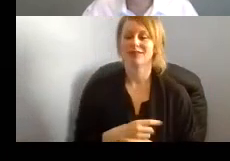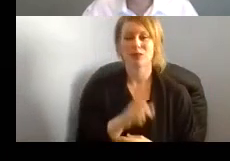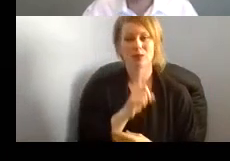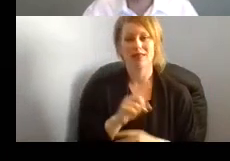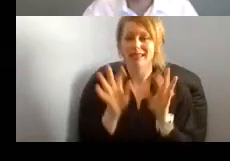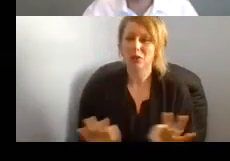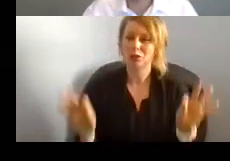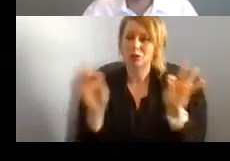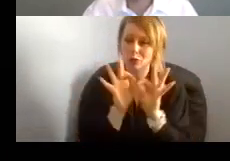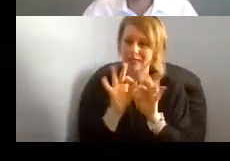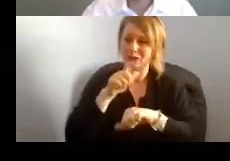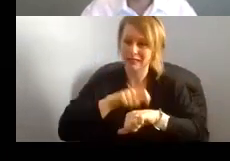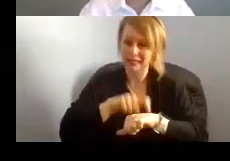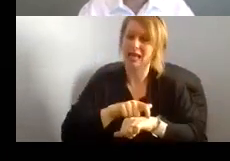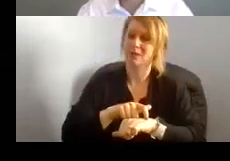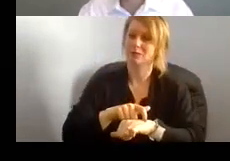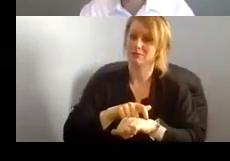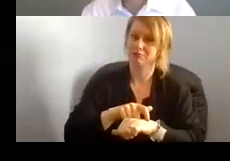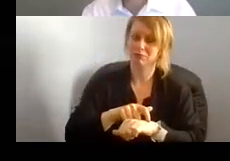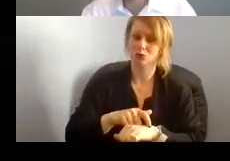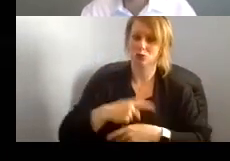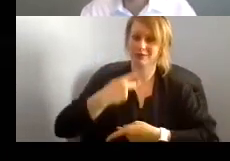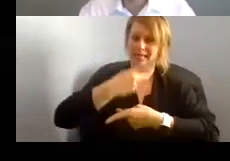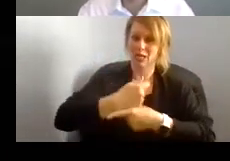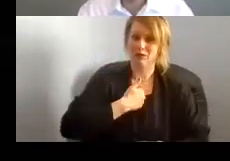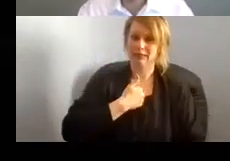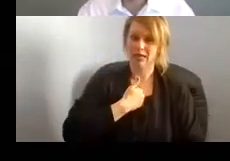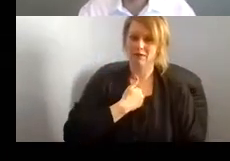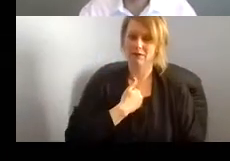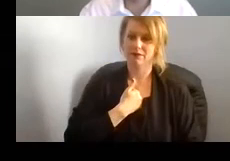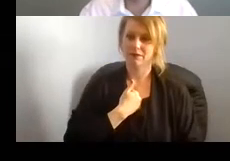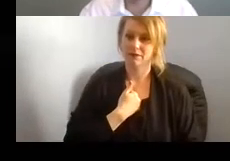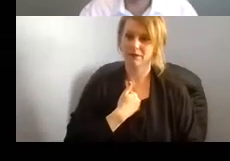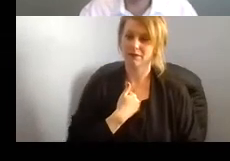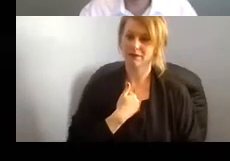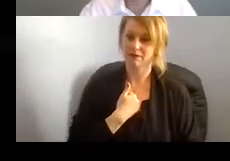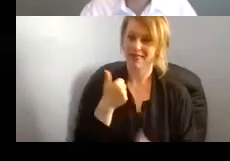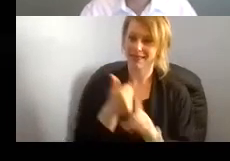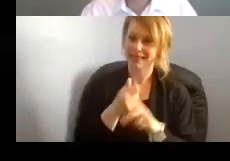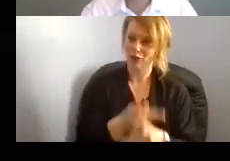your professional self-care. Some of the ways that school professionals meet their self-care needs is through the community of